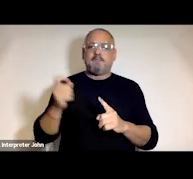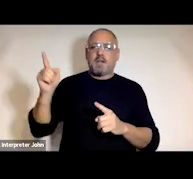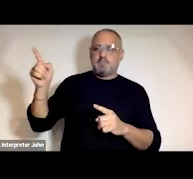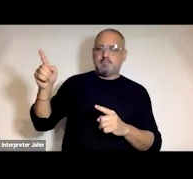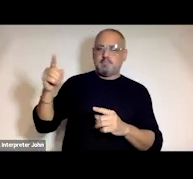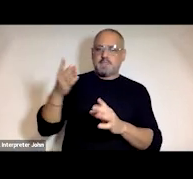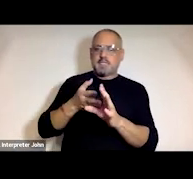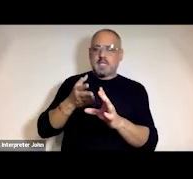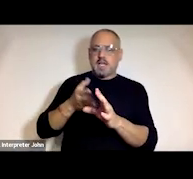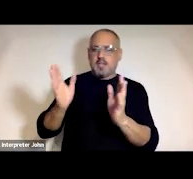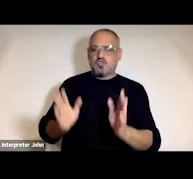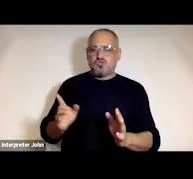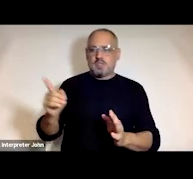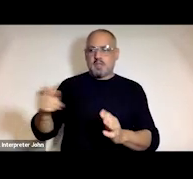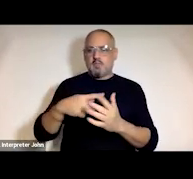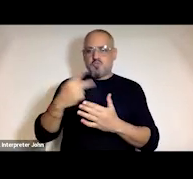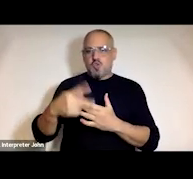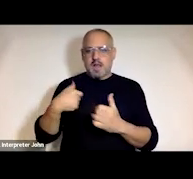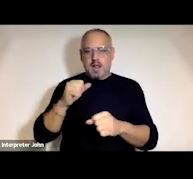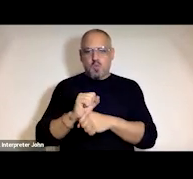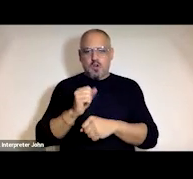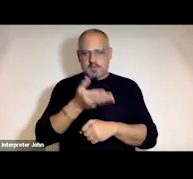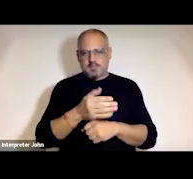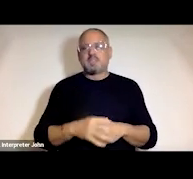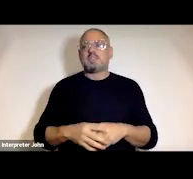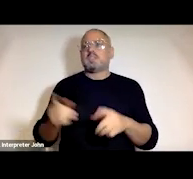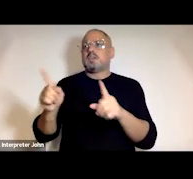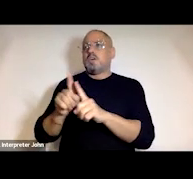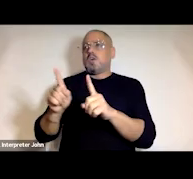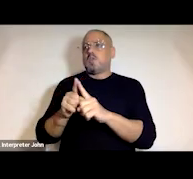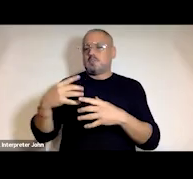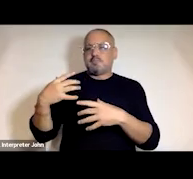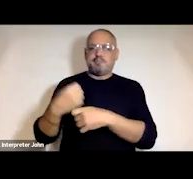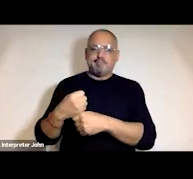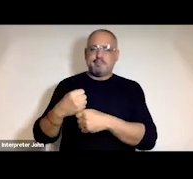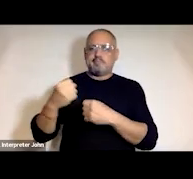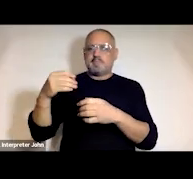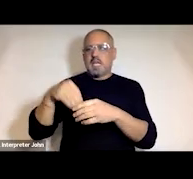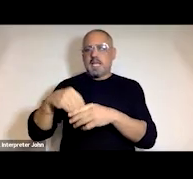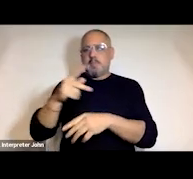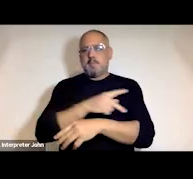from the psychiatrist at the program that I worked at, but also summarizing the inpatient psychiatric treatment